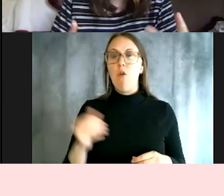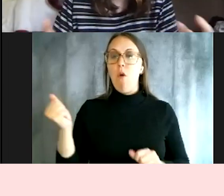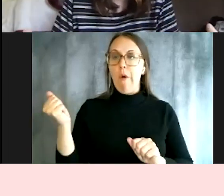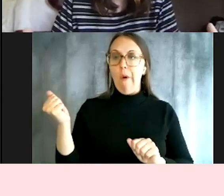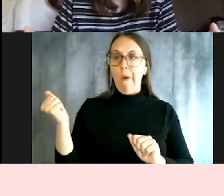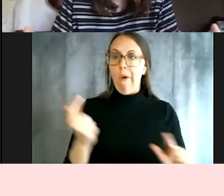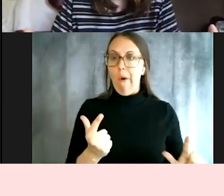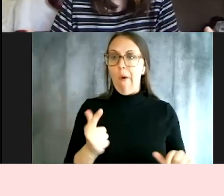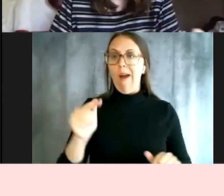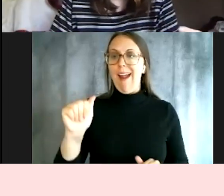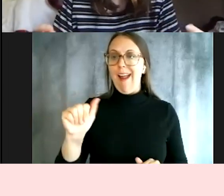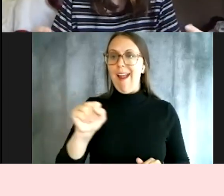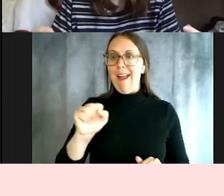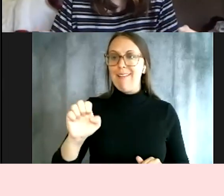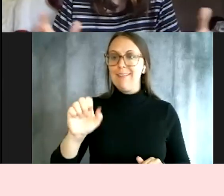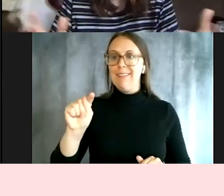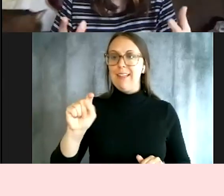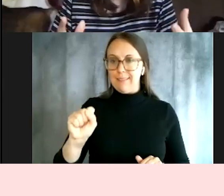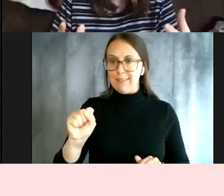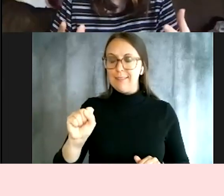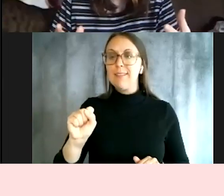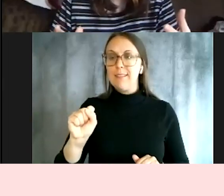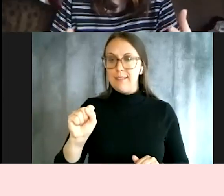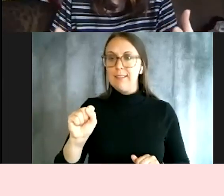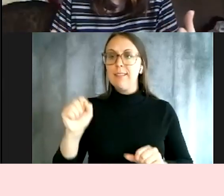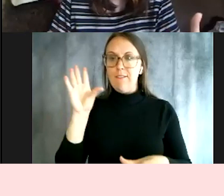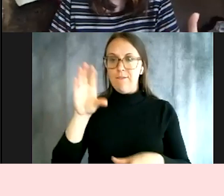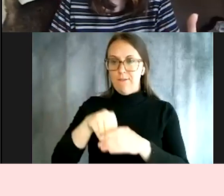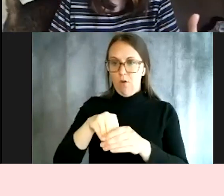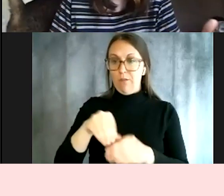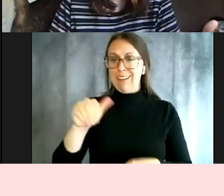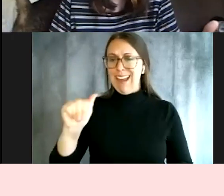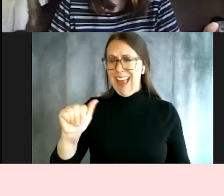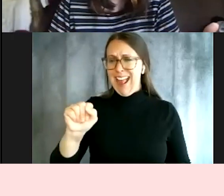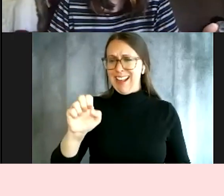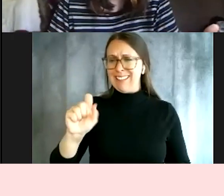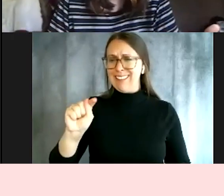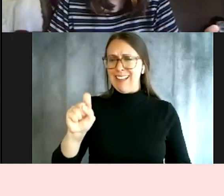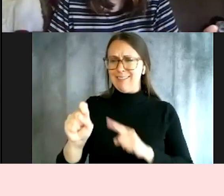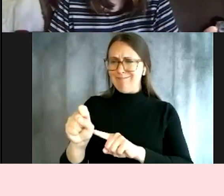you're going to use. Assets are just the pieces that you put together in a UX design basically,